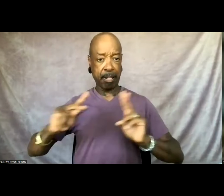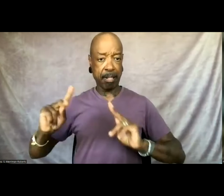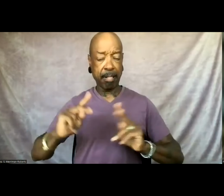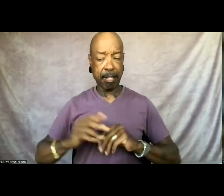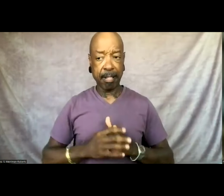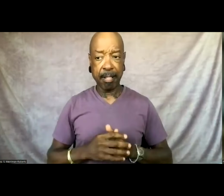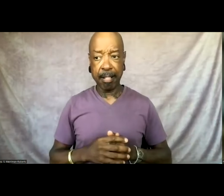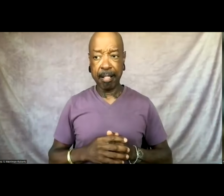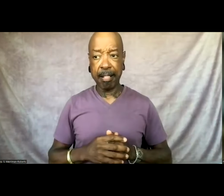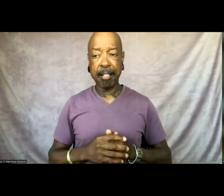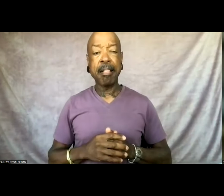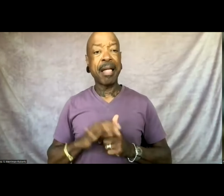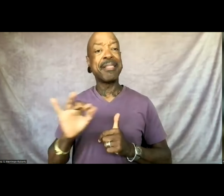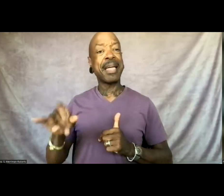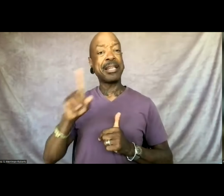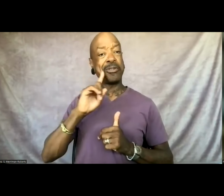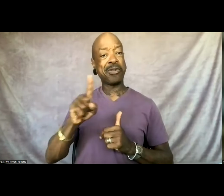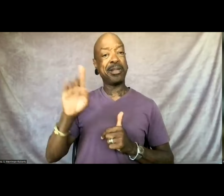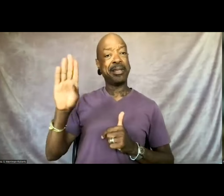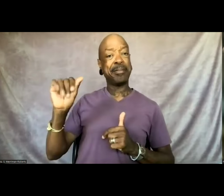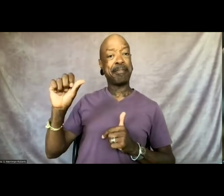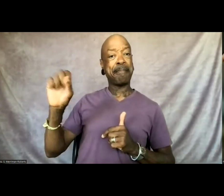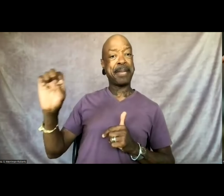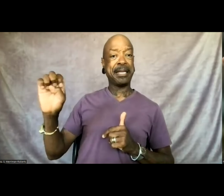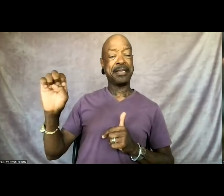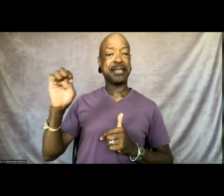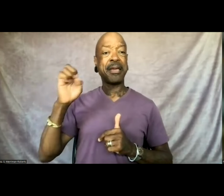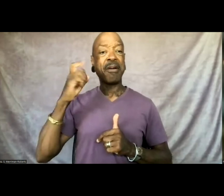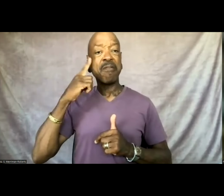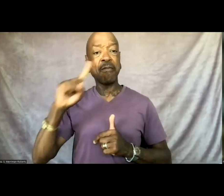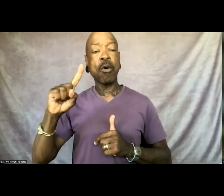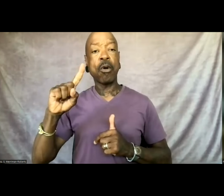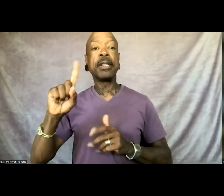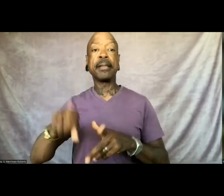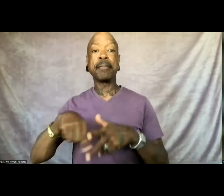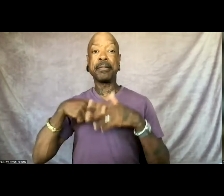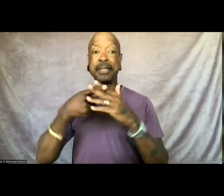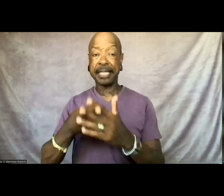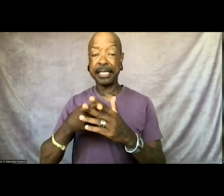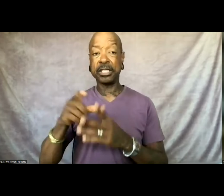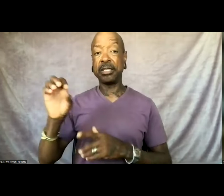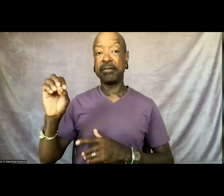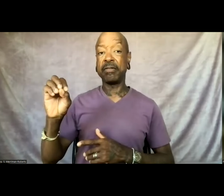based living, we need to be thinking about our -- you know